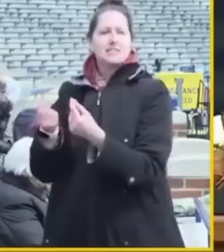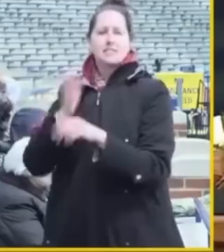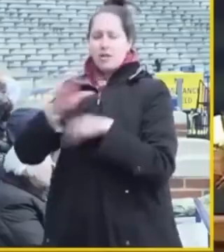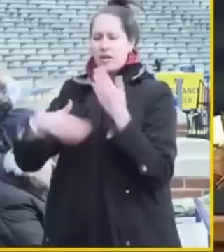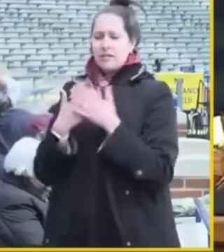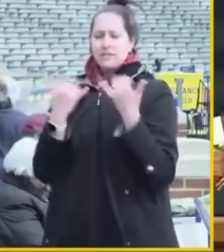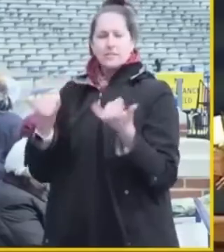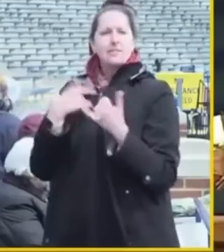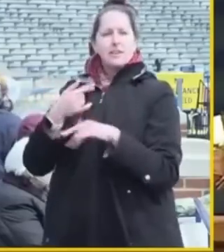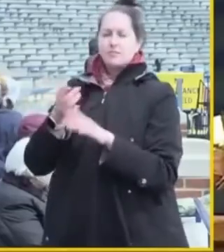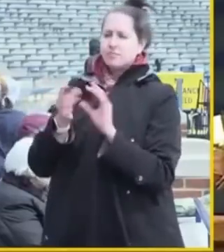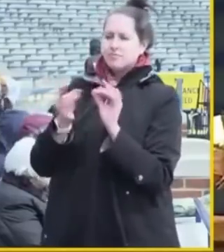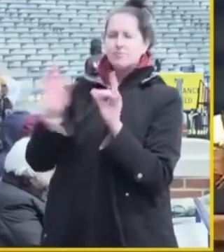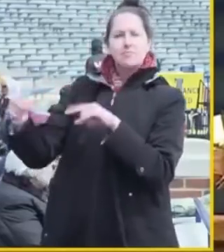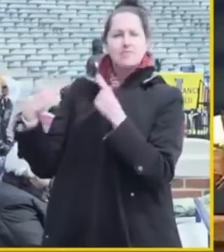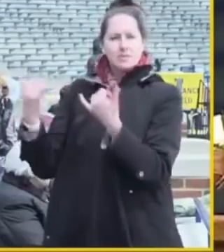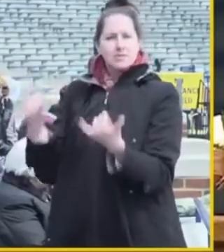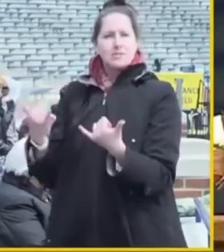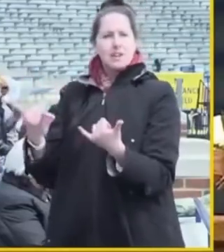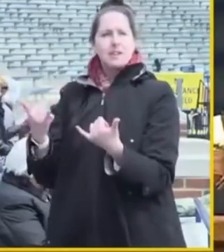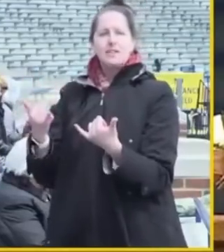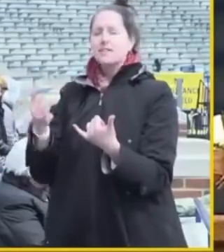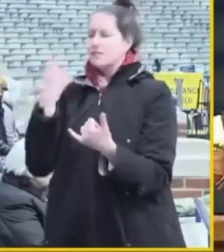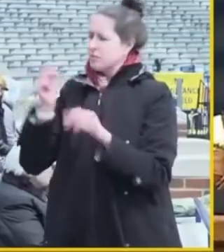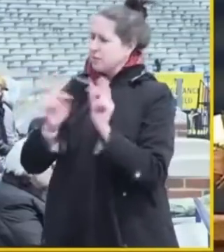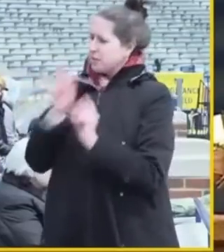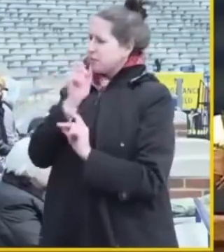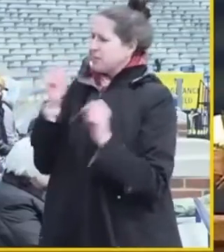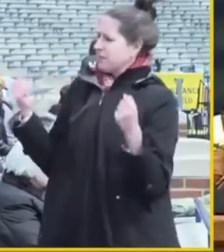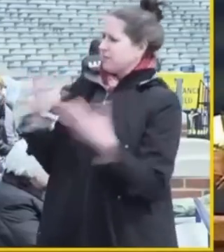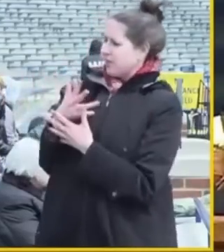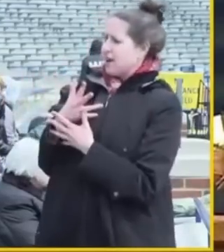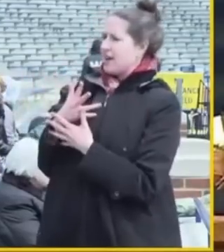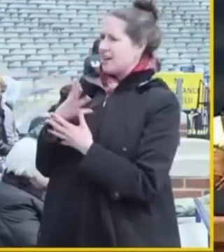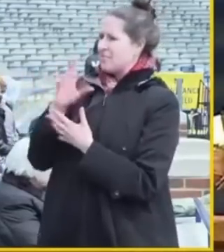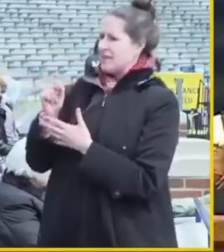it's for those who are afraid, but take action anyway.